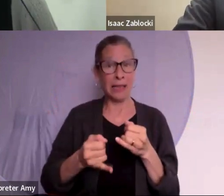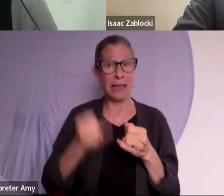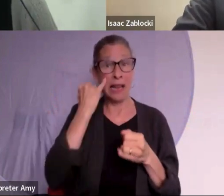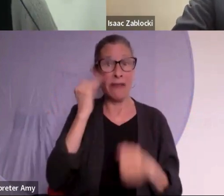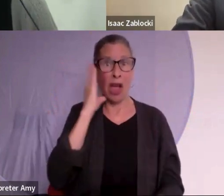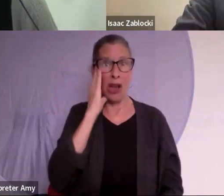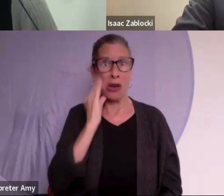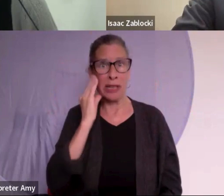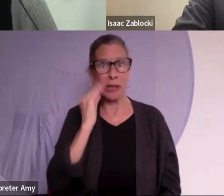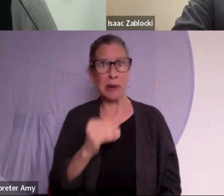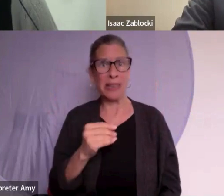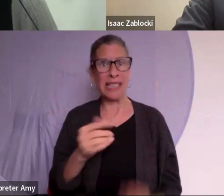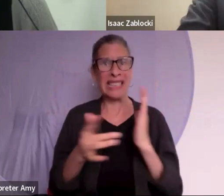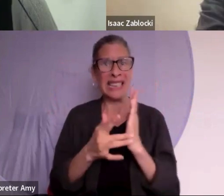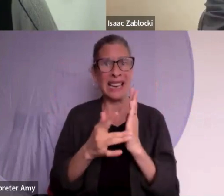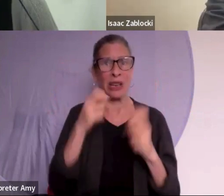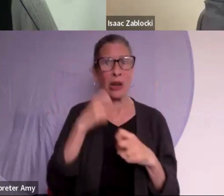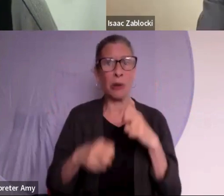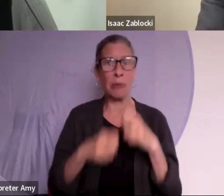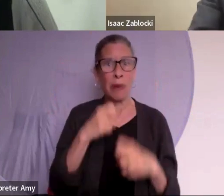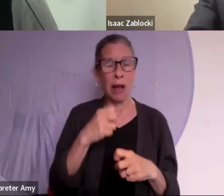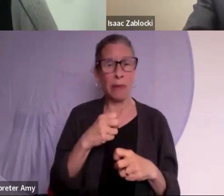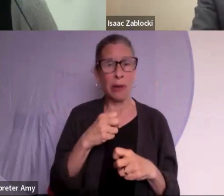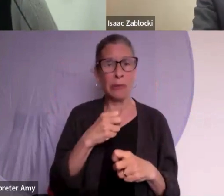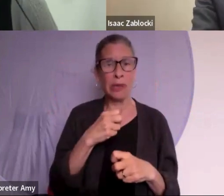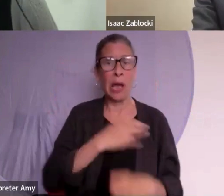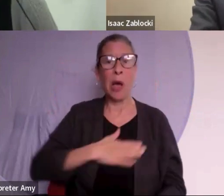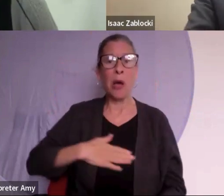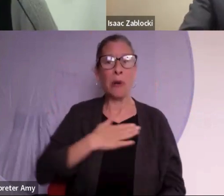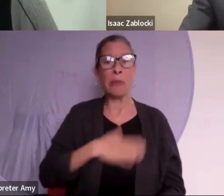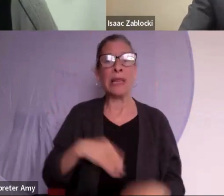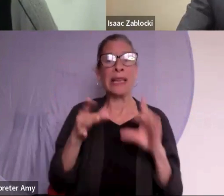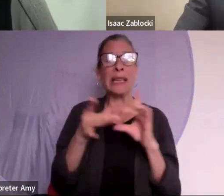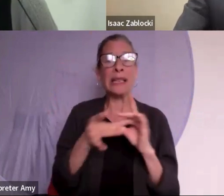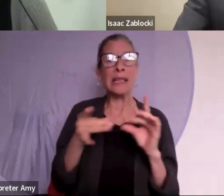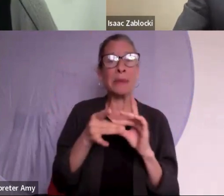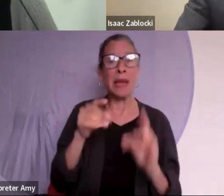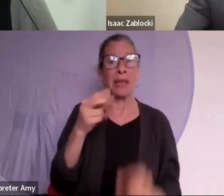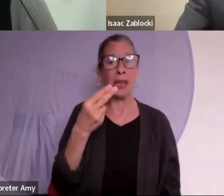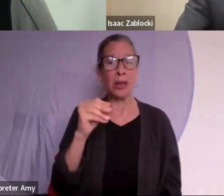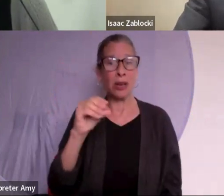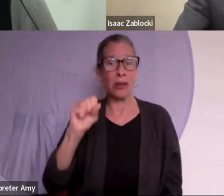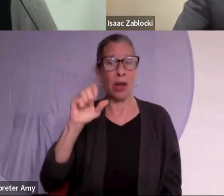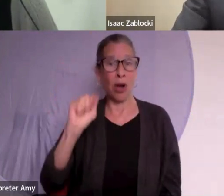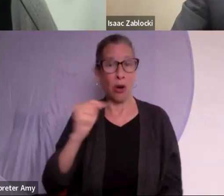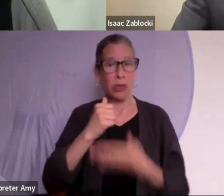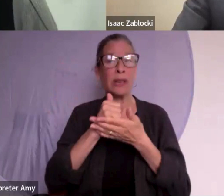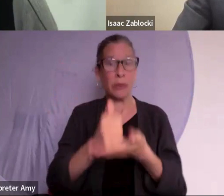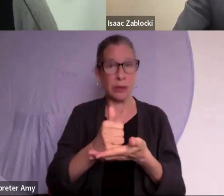any technical issues, please message the hosts in the chat so that our tech support team can do their best to assist. I think